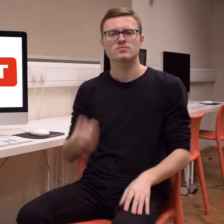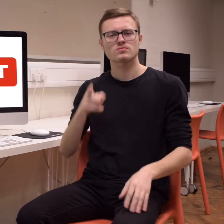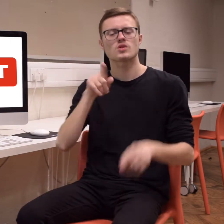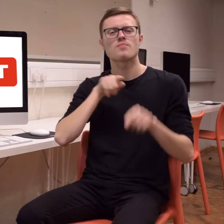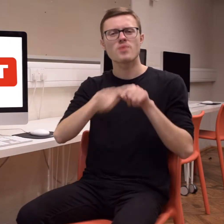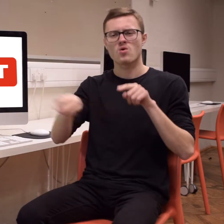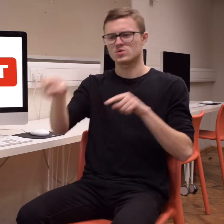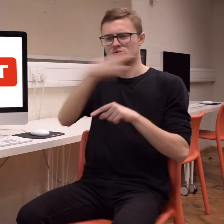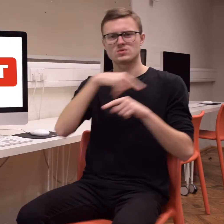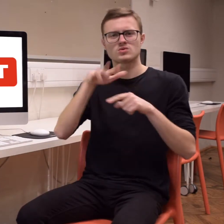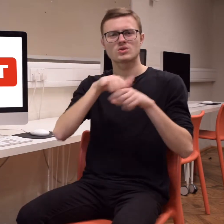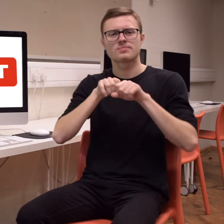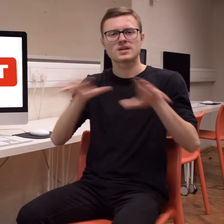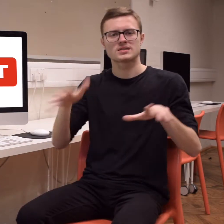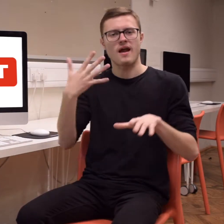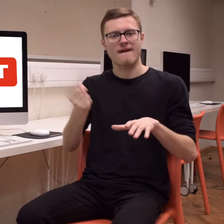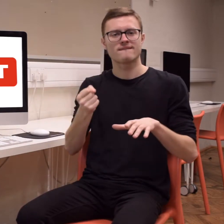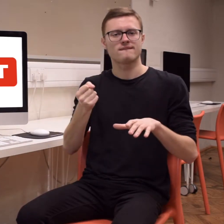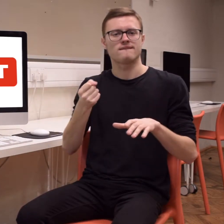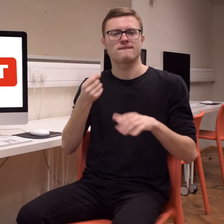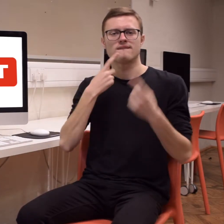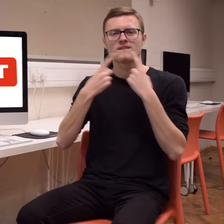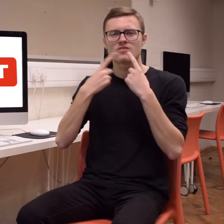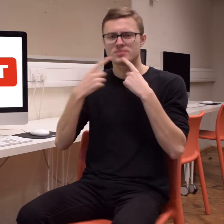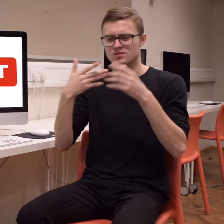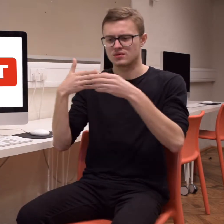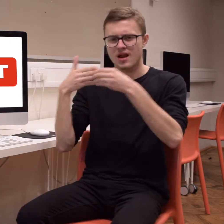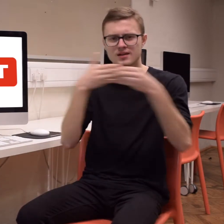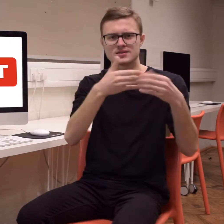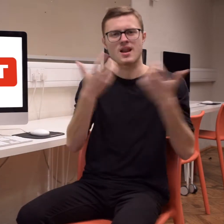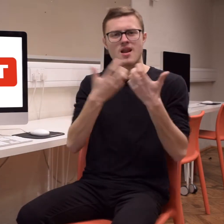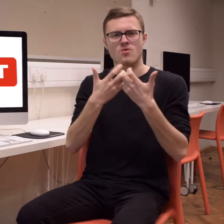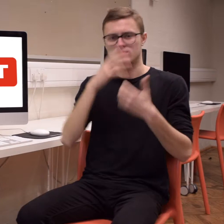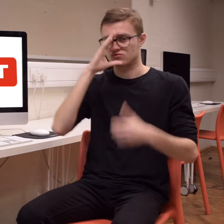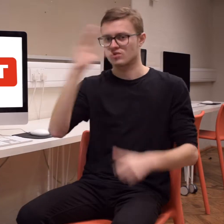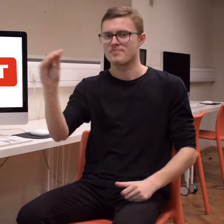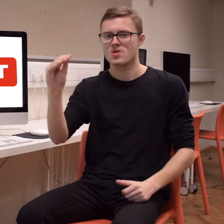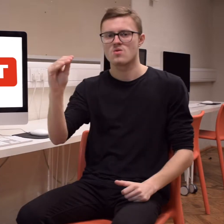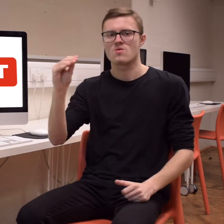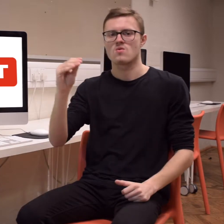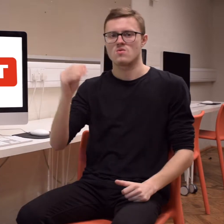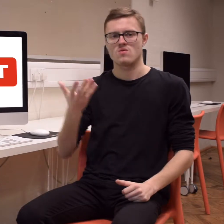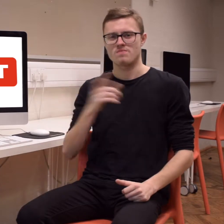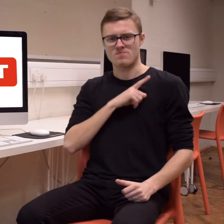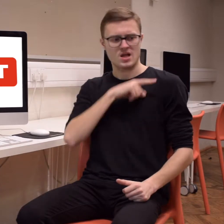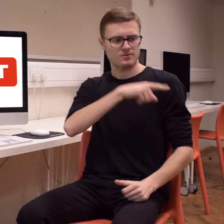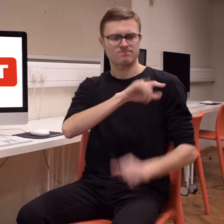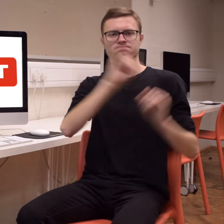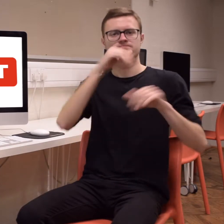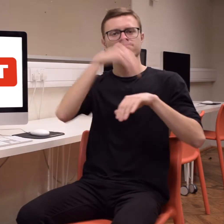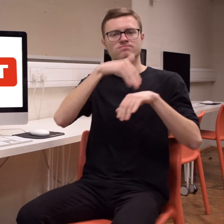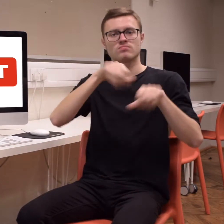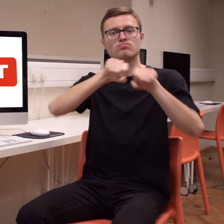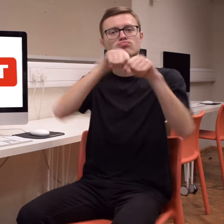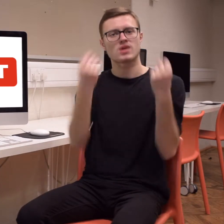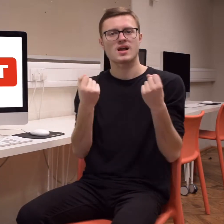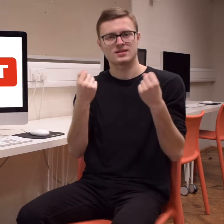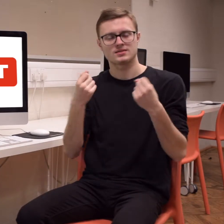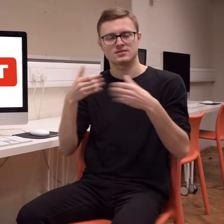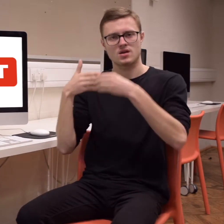platforms give you options for reporting or flagging content that breaches their user guidelines.